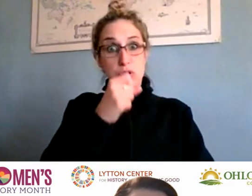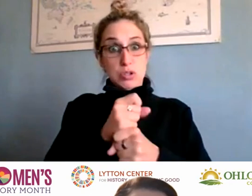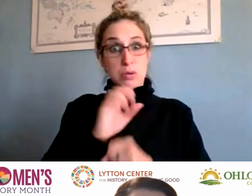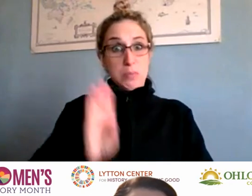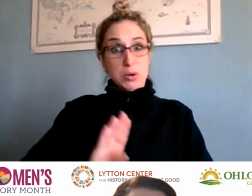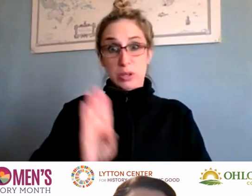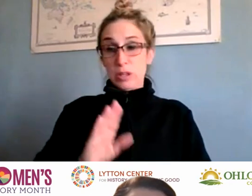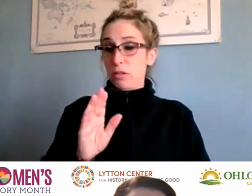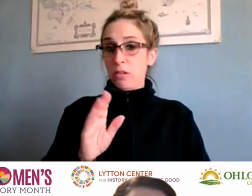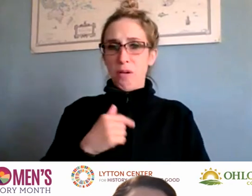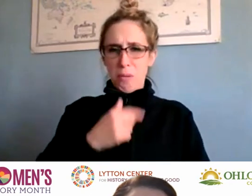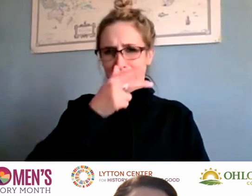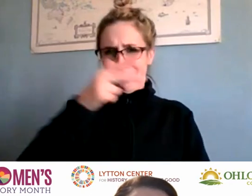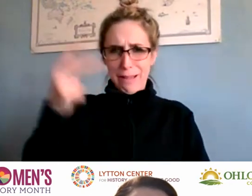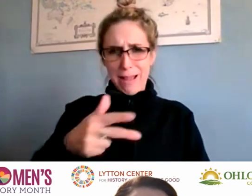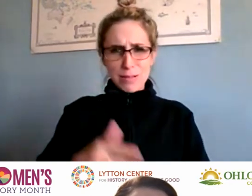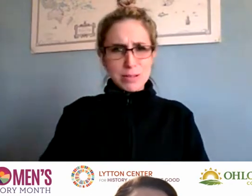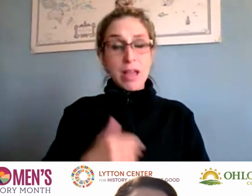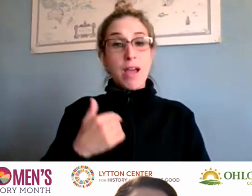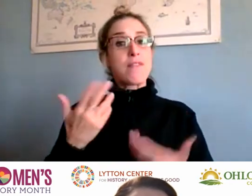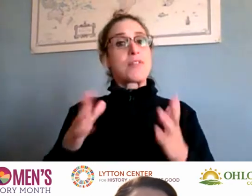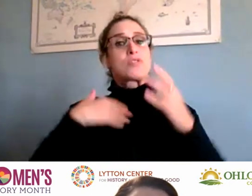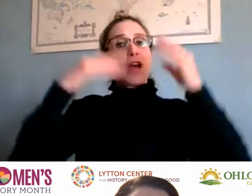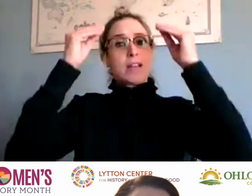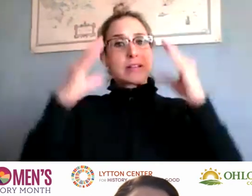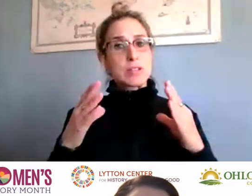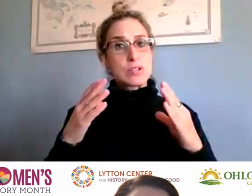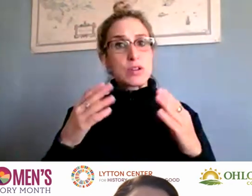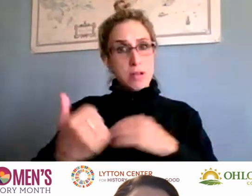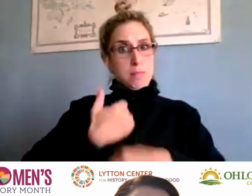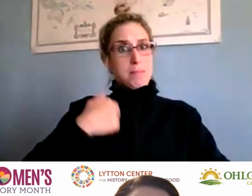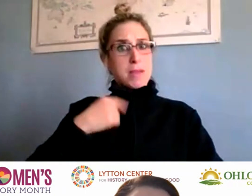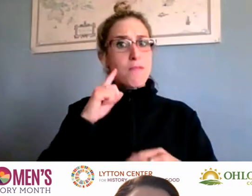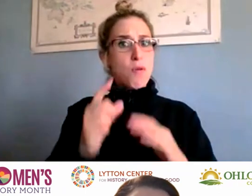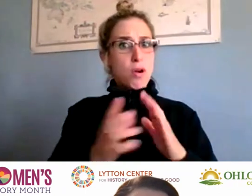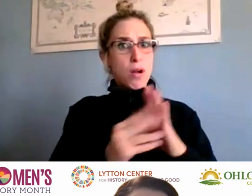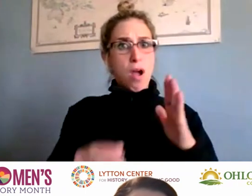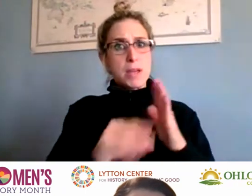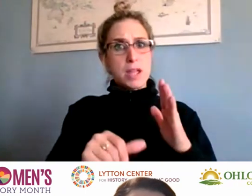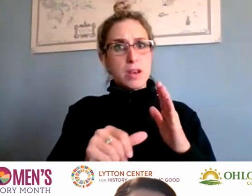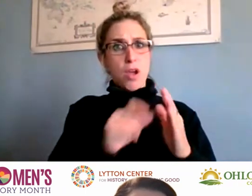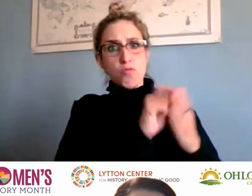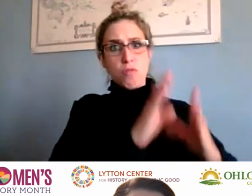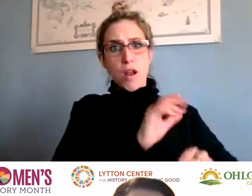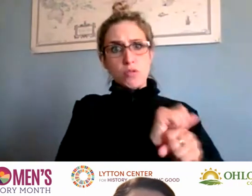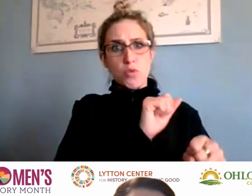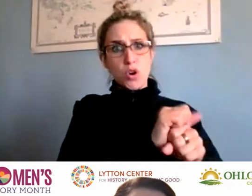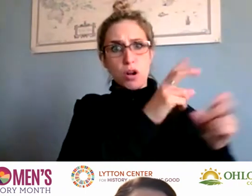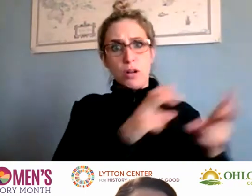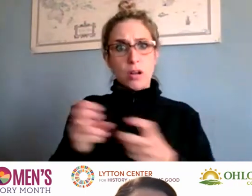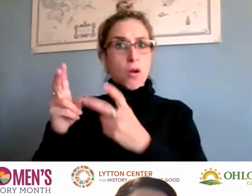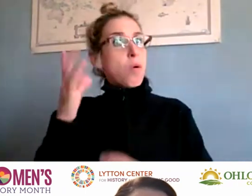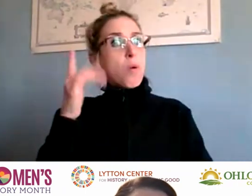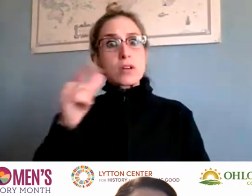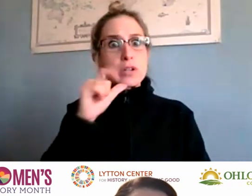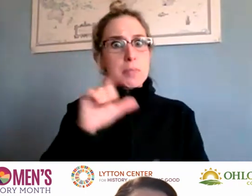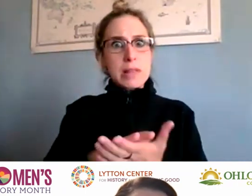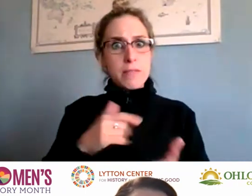Aurora Chang: at Berkeley. And I even had a professor, who you know accused me of plagiarism because she didn't believe that I had written an essay.